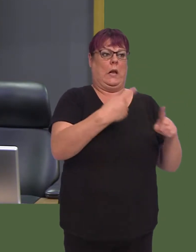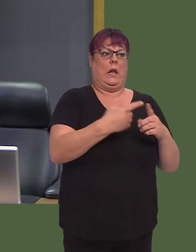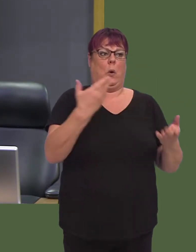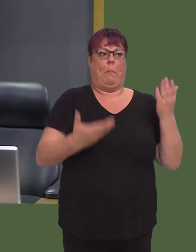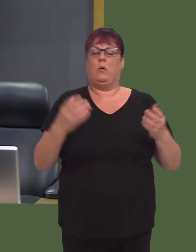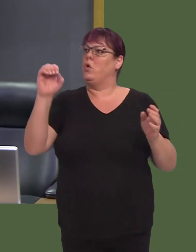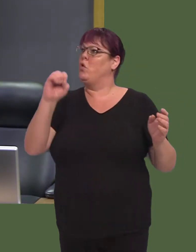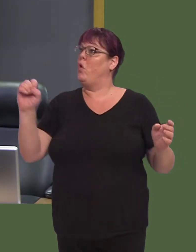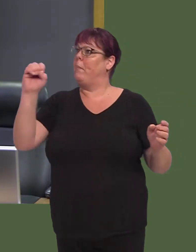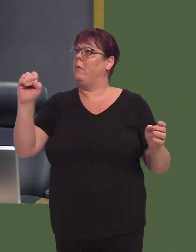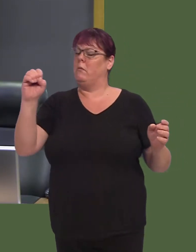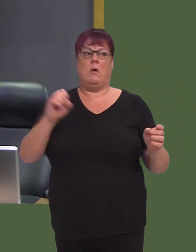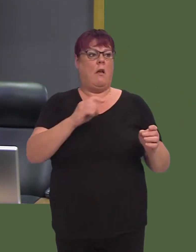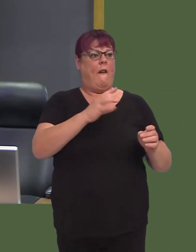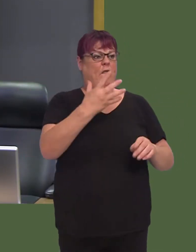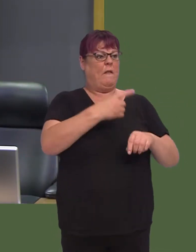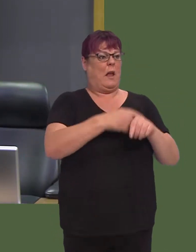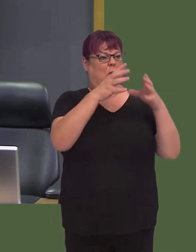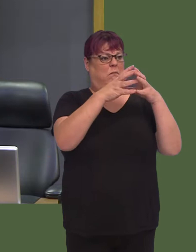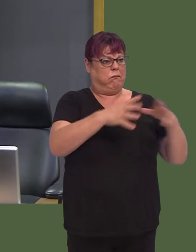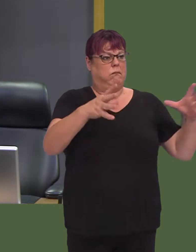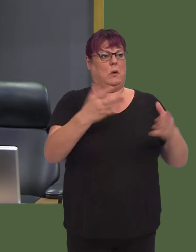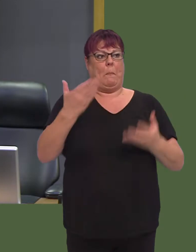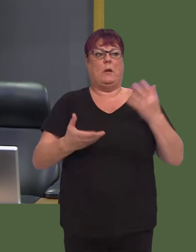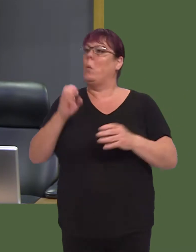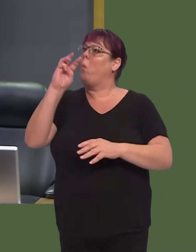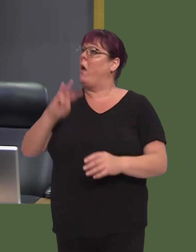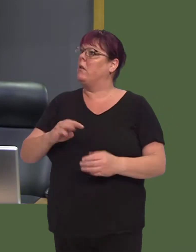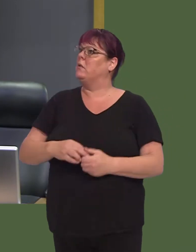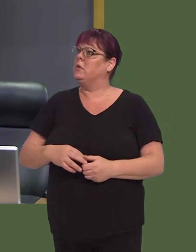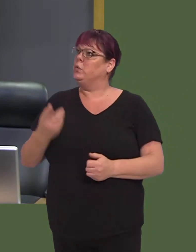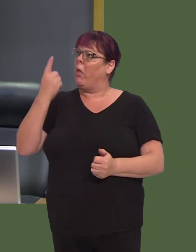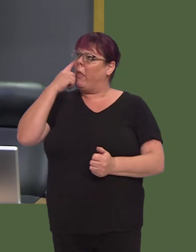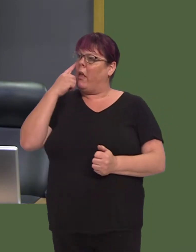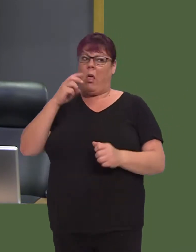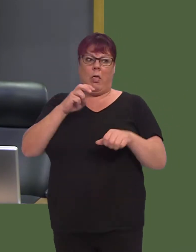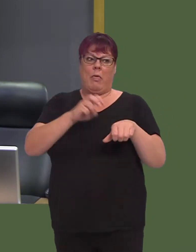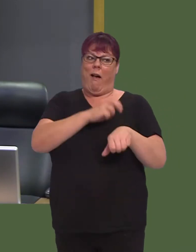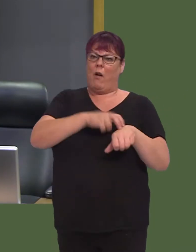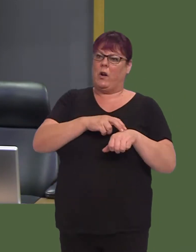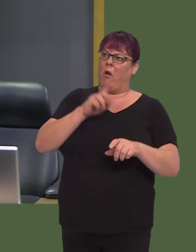as fast as the rest of Europe, and five times as fast as Wales, do you think that the Irish